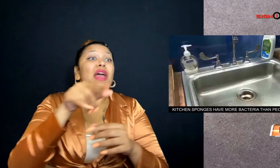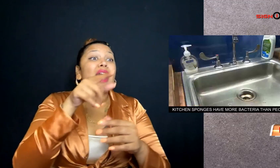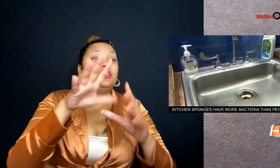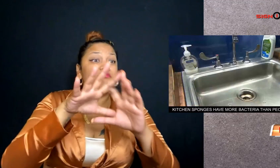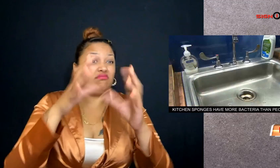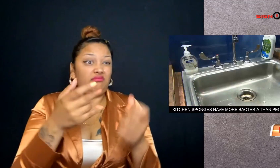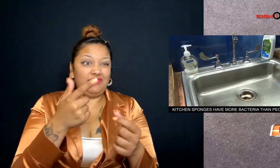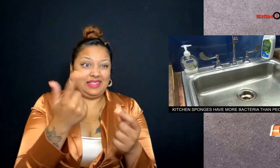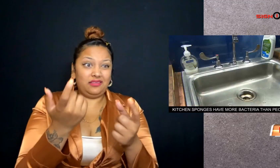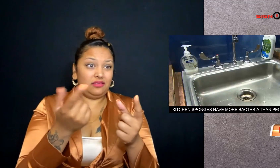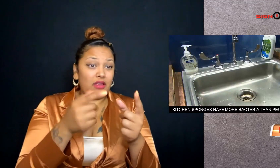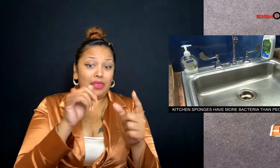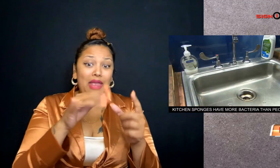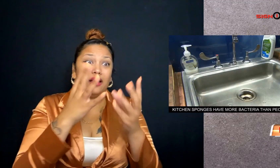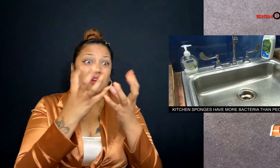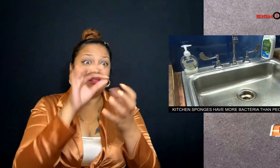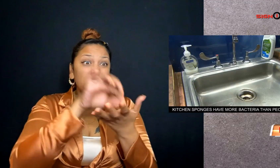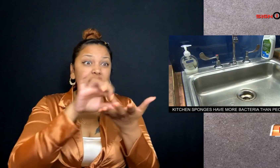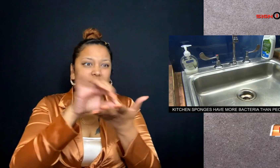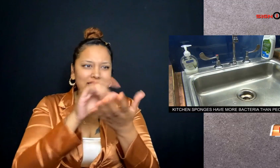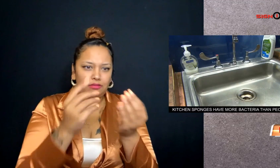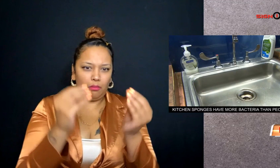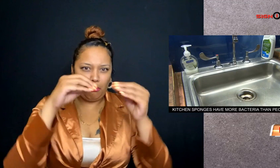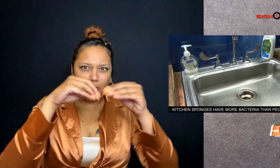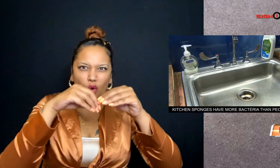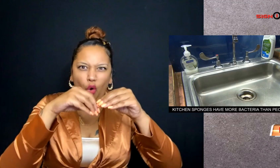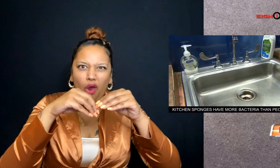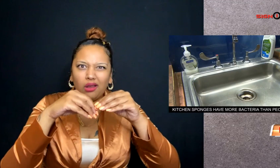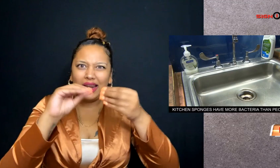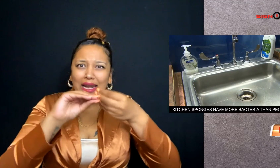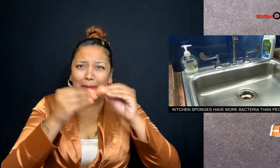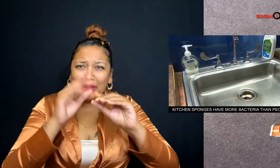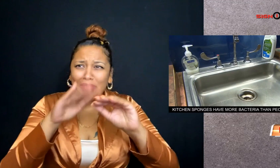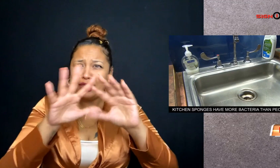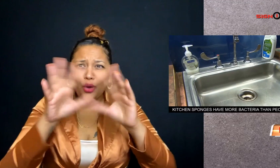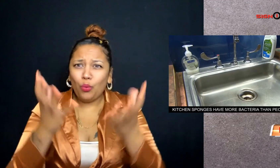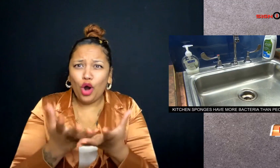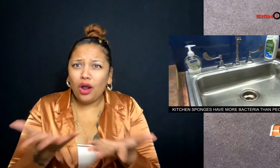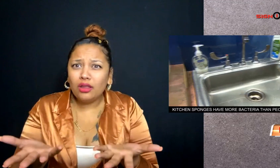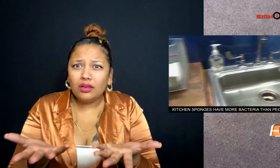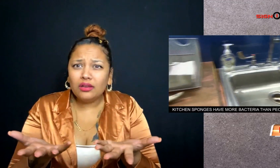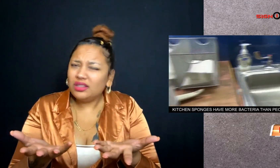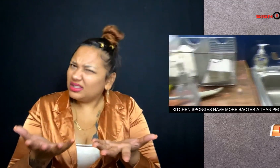just something to keep in mind when you're cleaning your house more bacteria than there